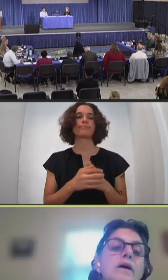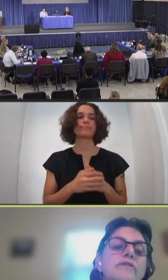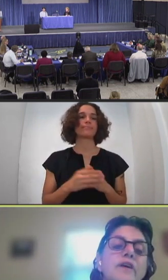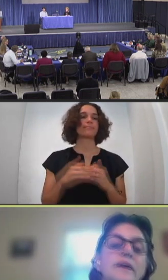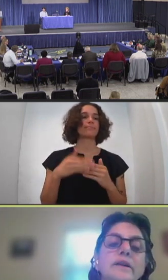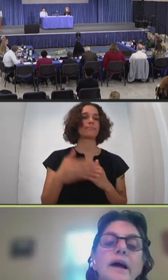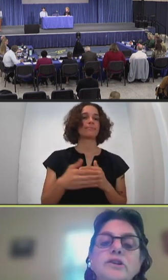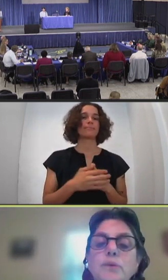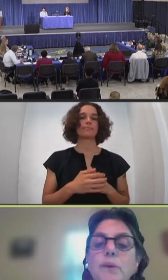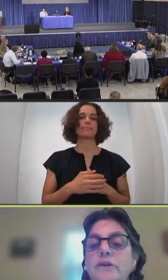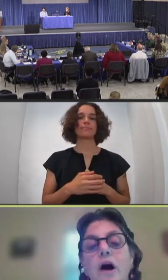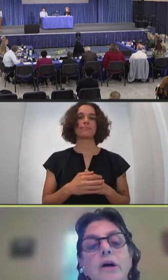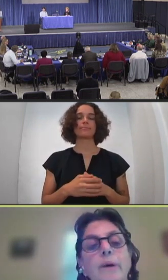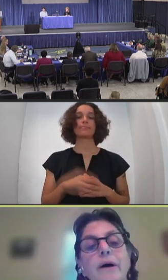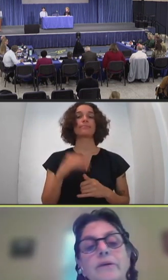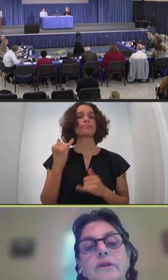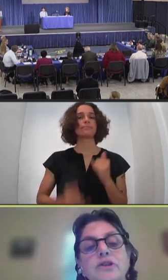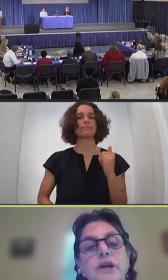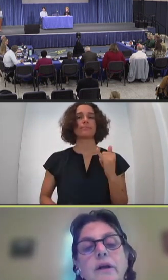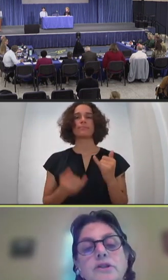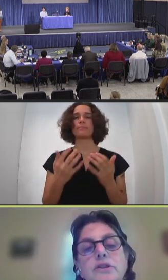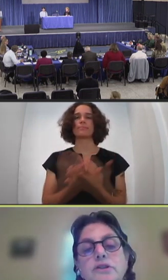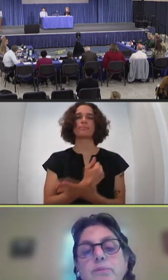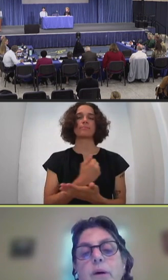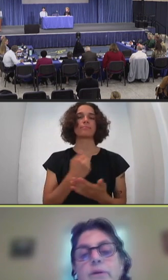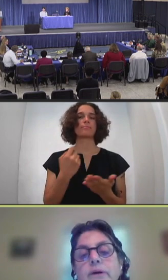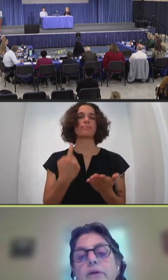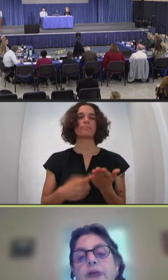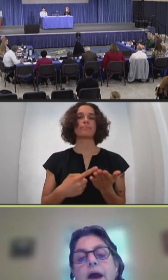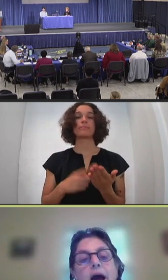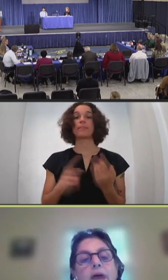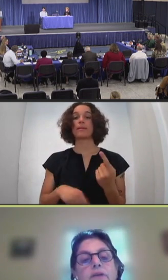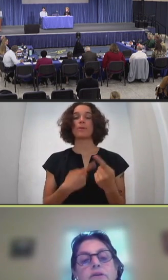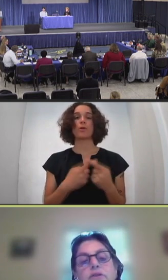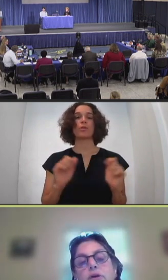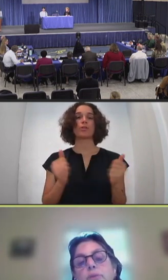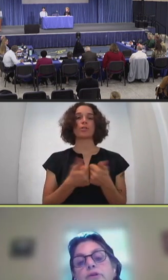And finally, I just want to talk about the challenges that public health has in terms